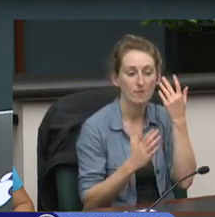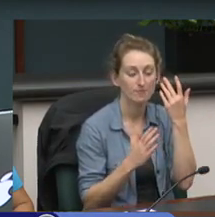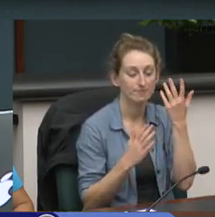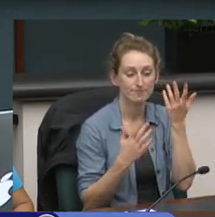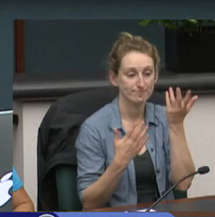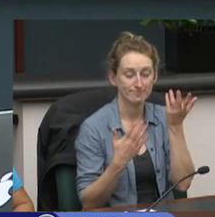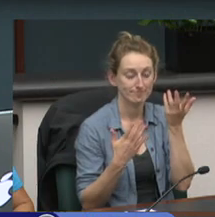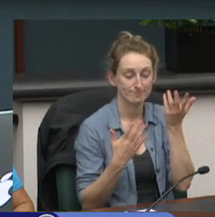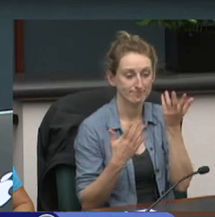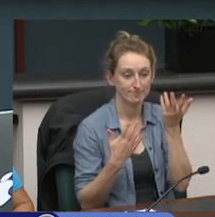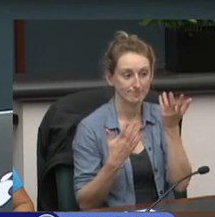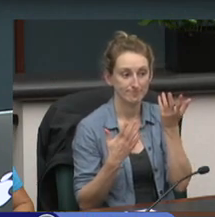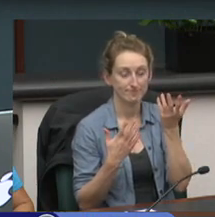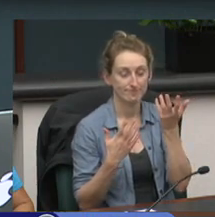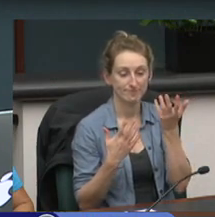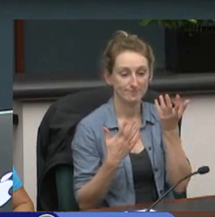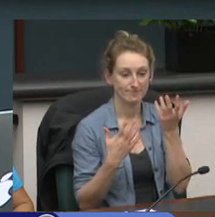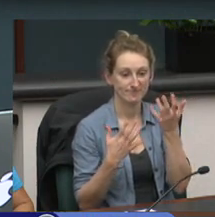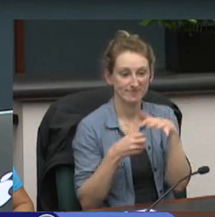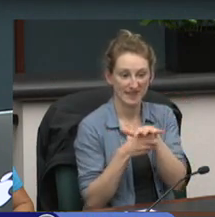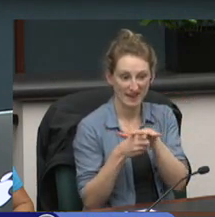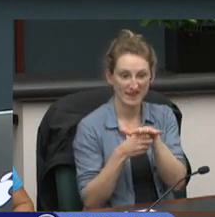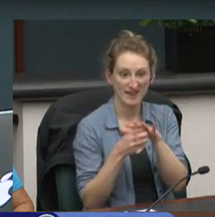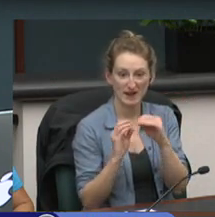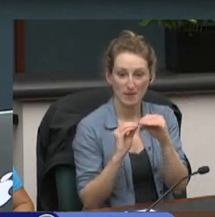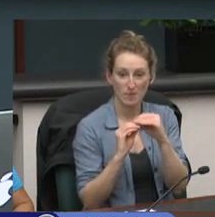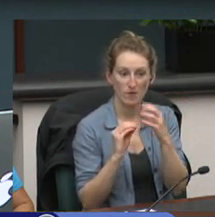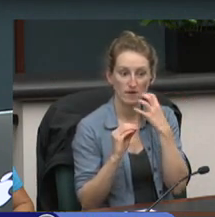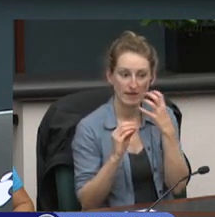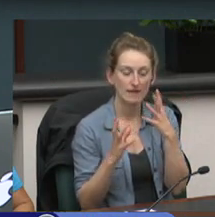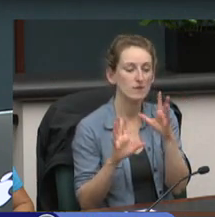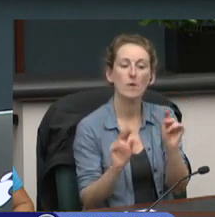integration between residential and non-residential is there anything in the